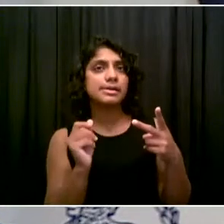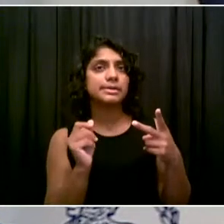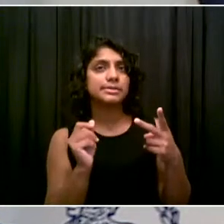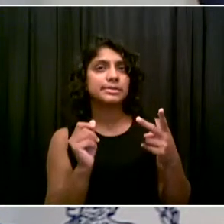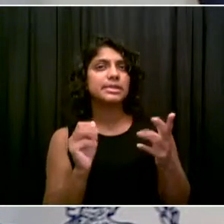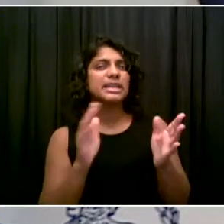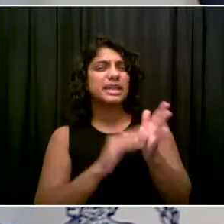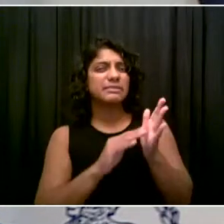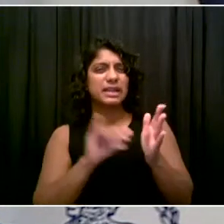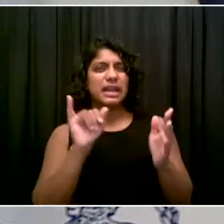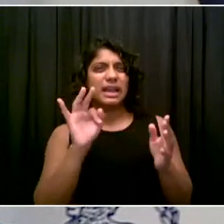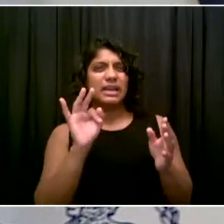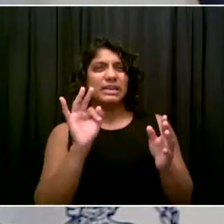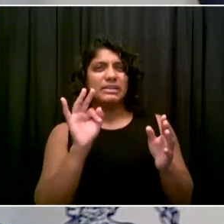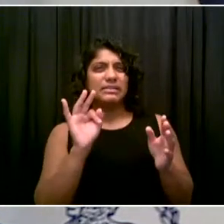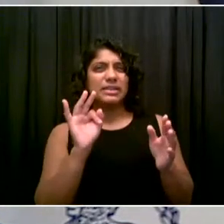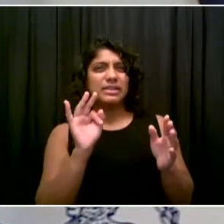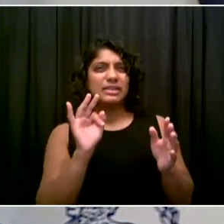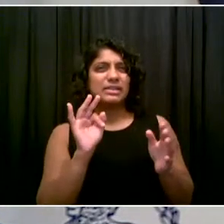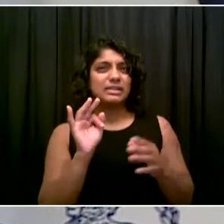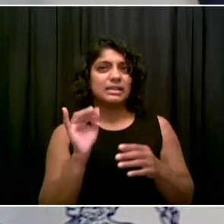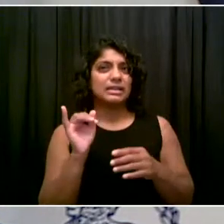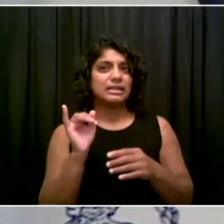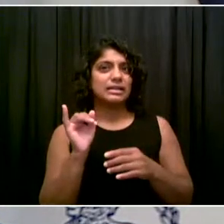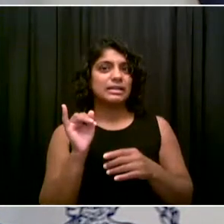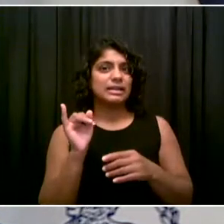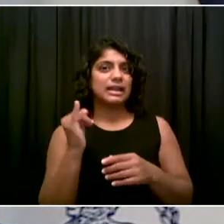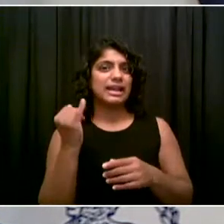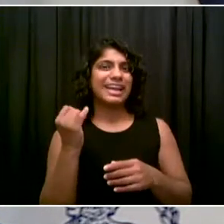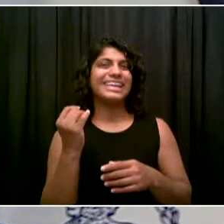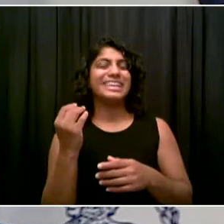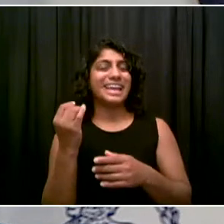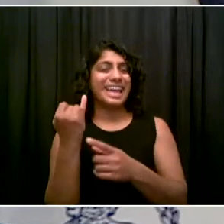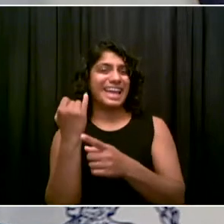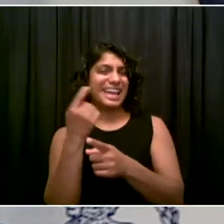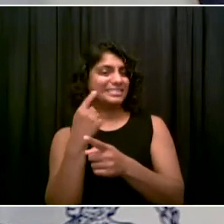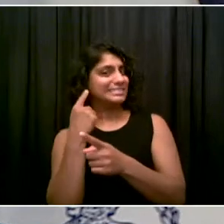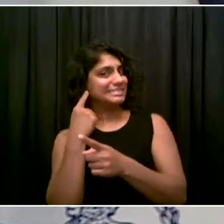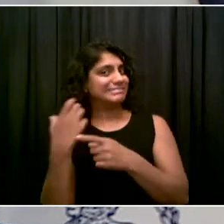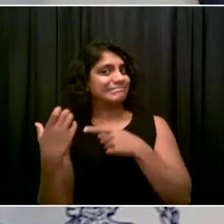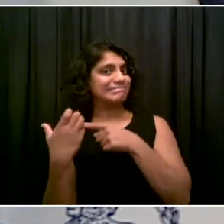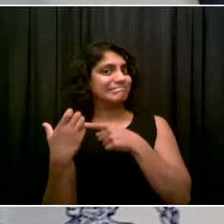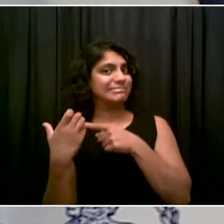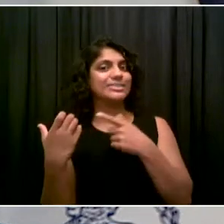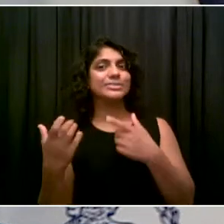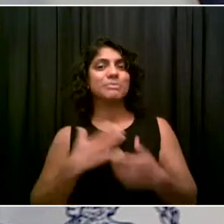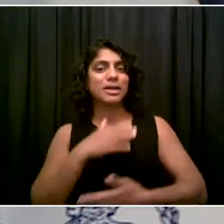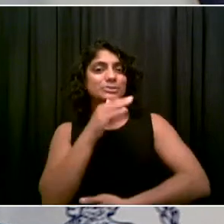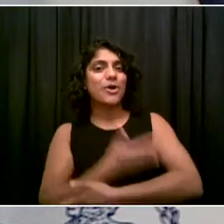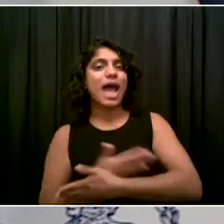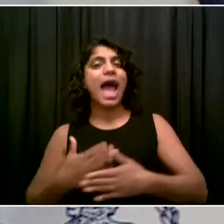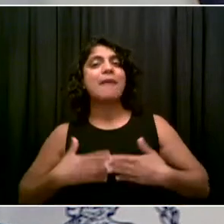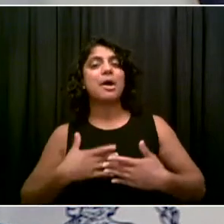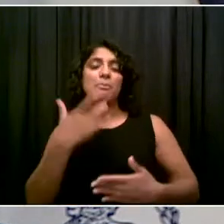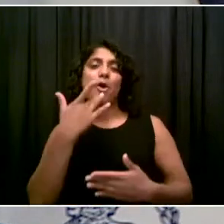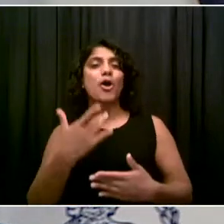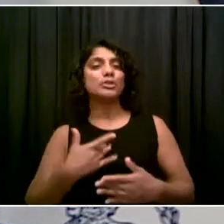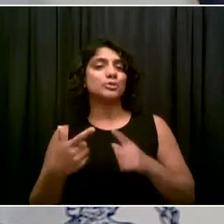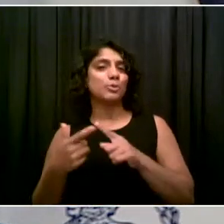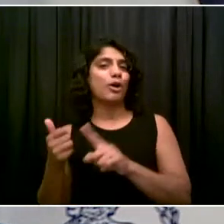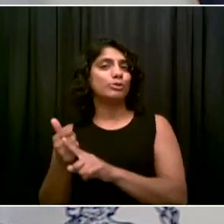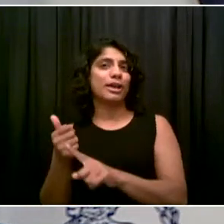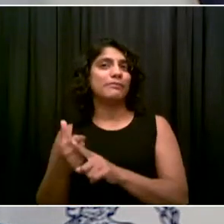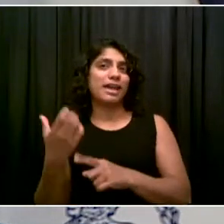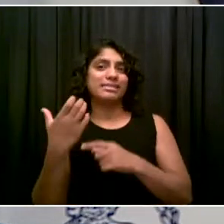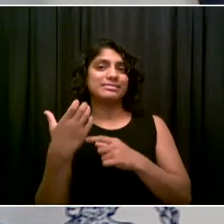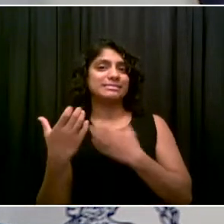QUESTION IS,